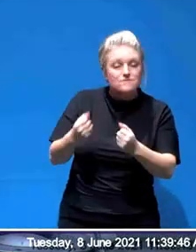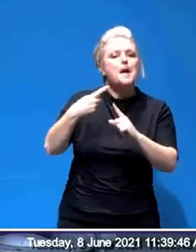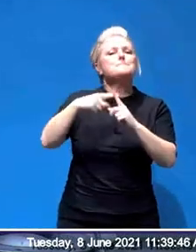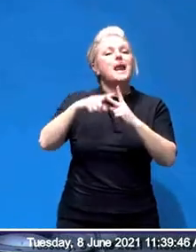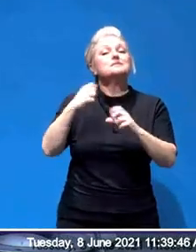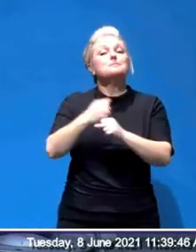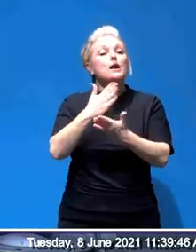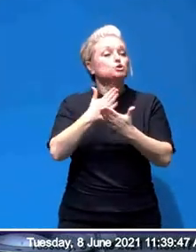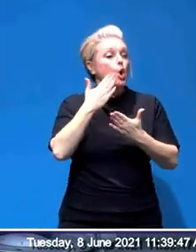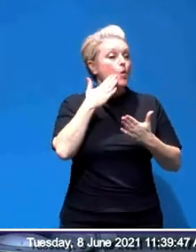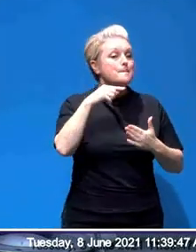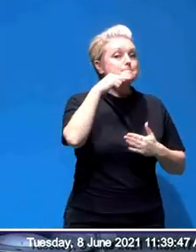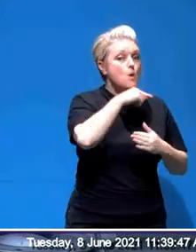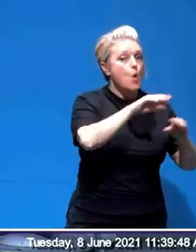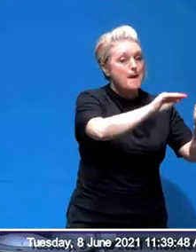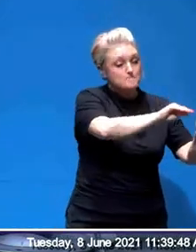and Graham and she says: